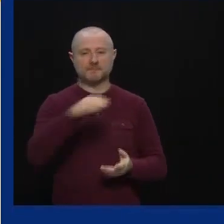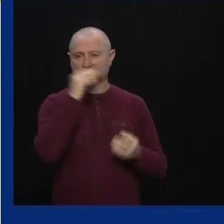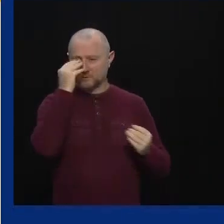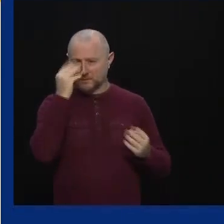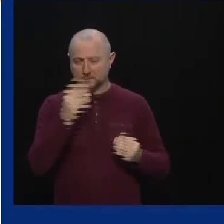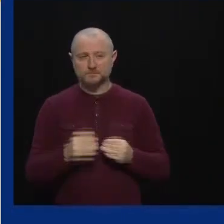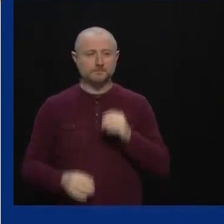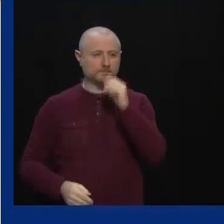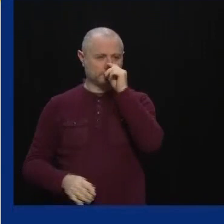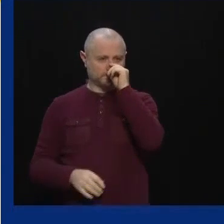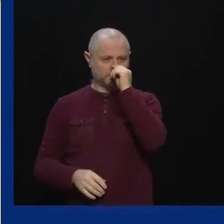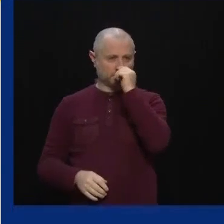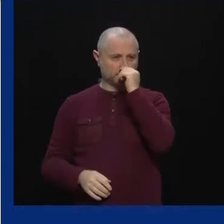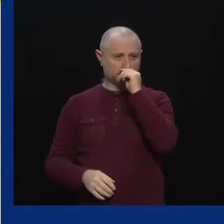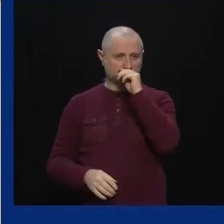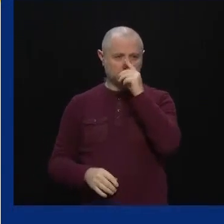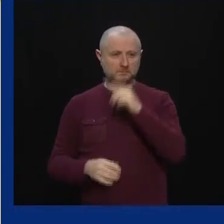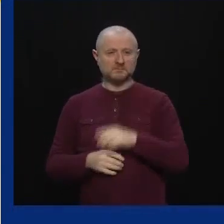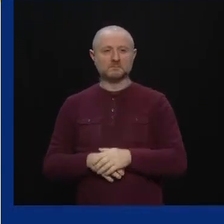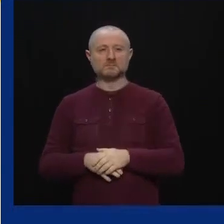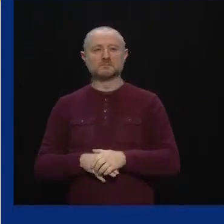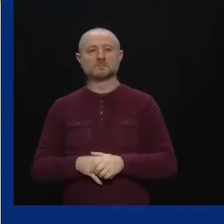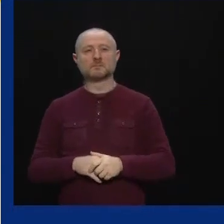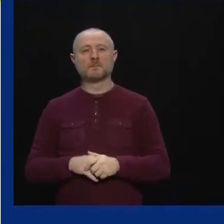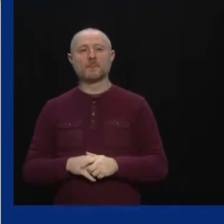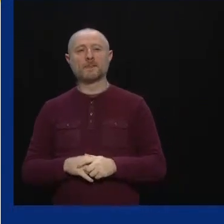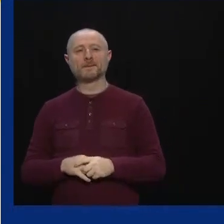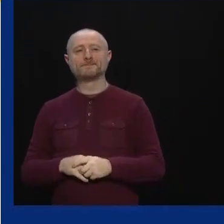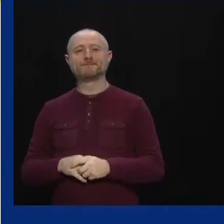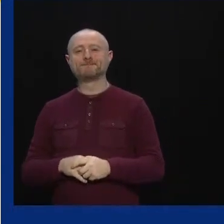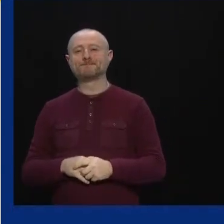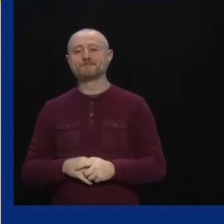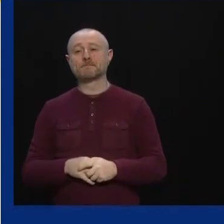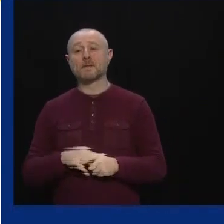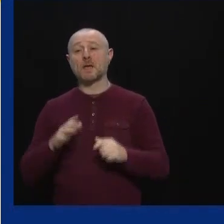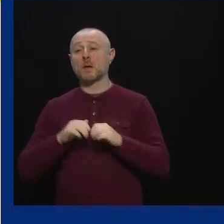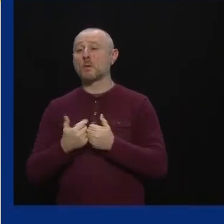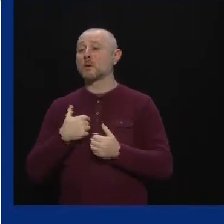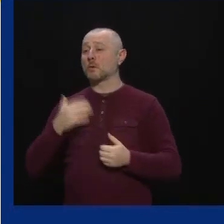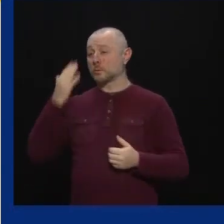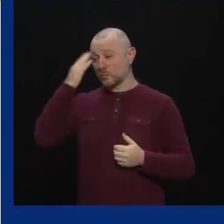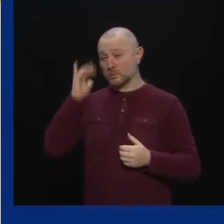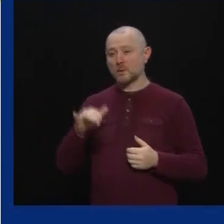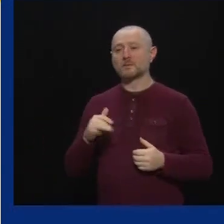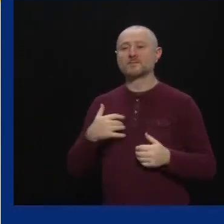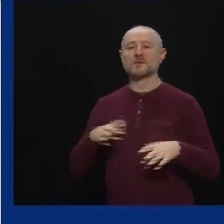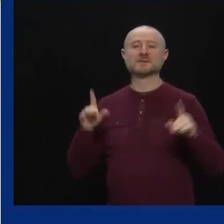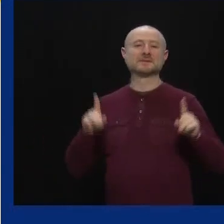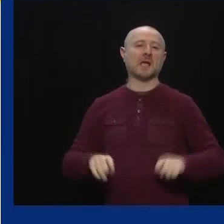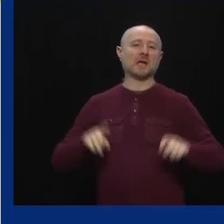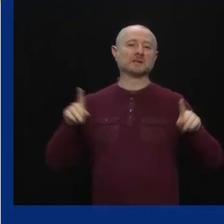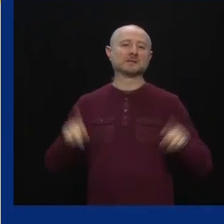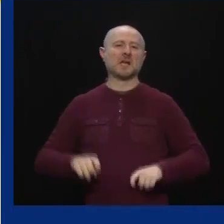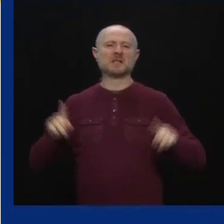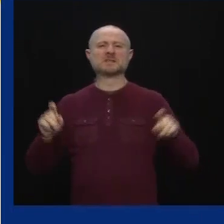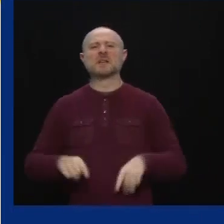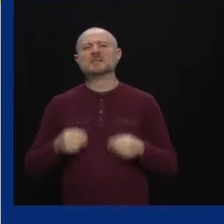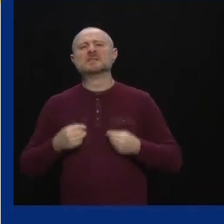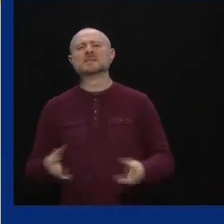ABOUT 42%. RIGHT NOW IT'S 43. IT WAS ABOUT 42% WHEN WE STARTED COLLECTING THE DATA.